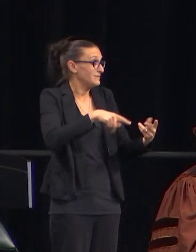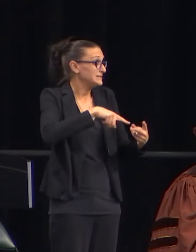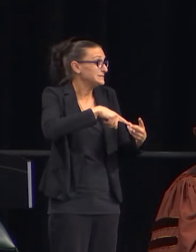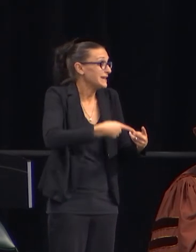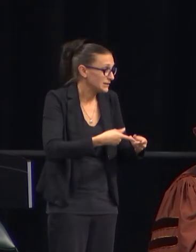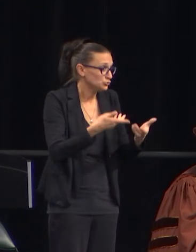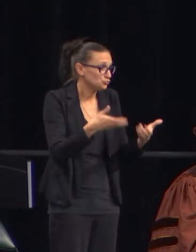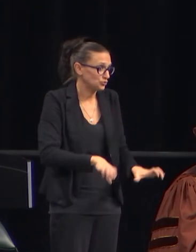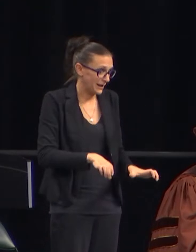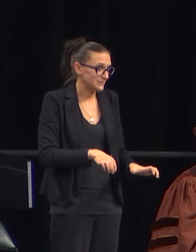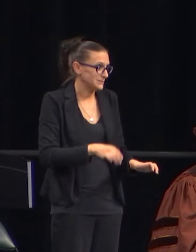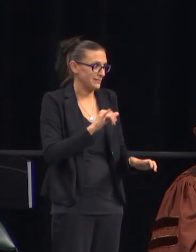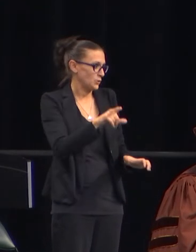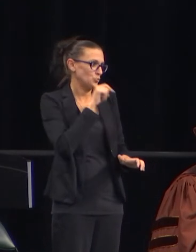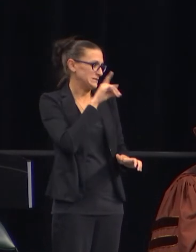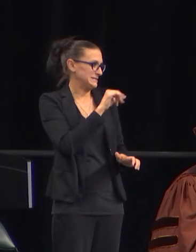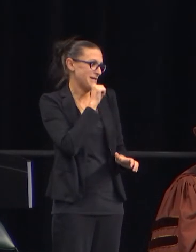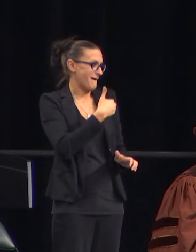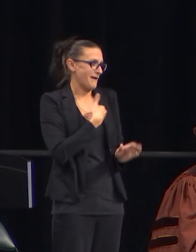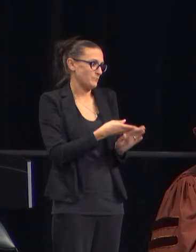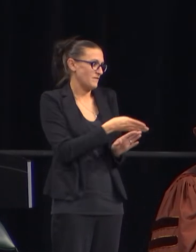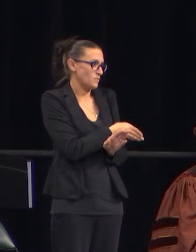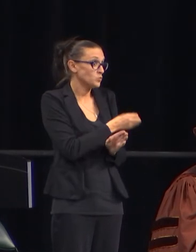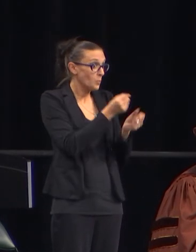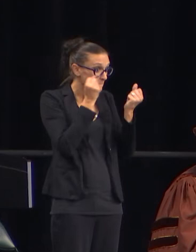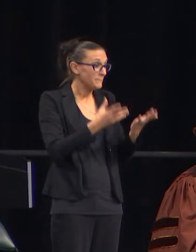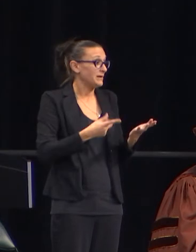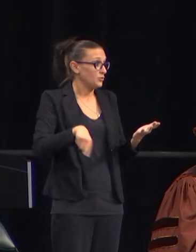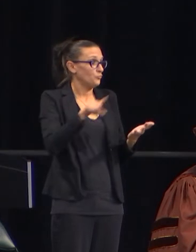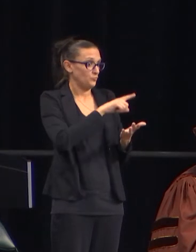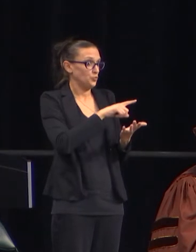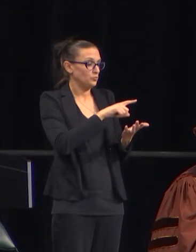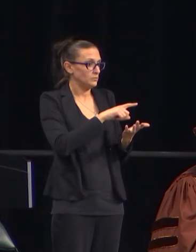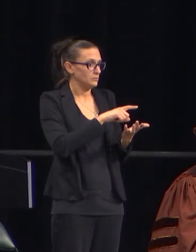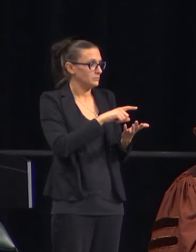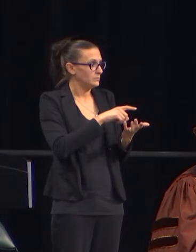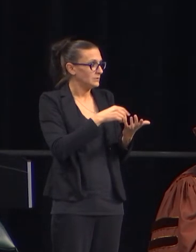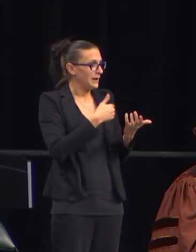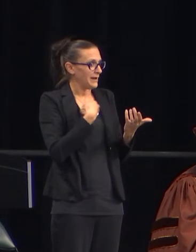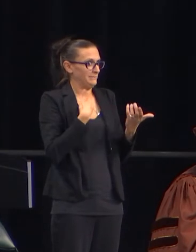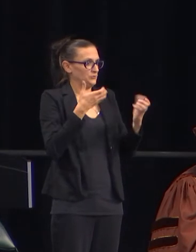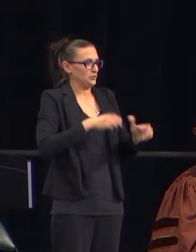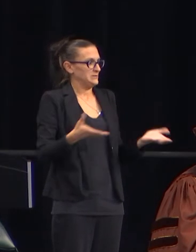you didn't have earlier. So many of you have been given a chance here at ACC,